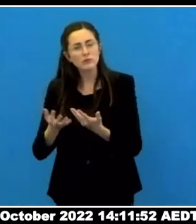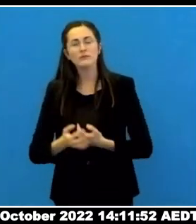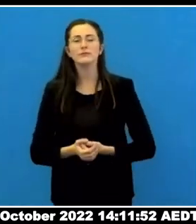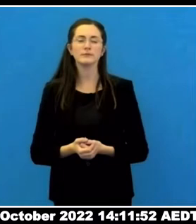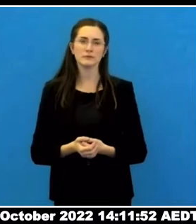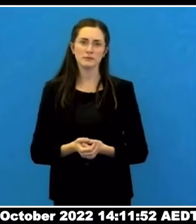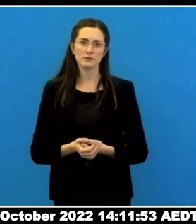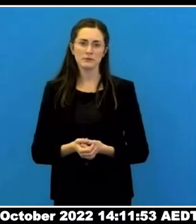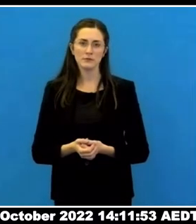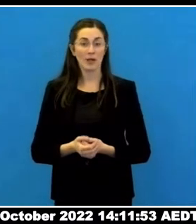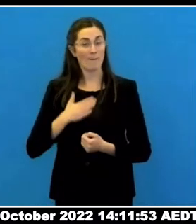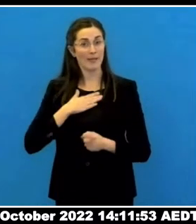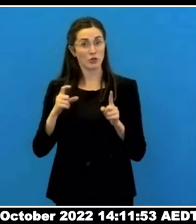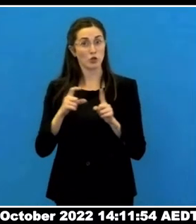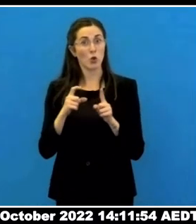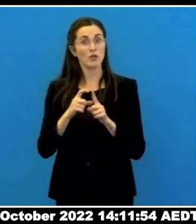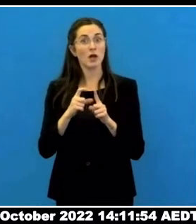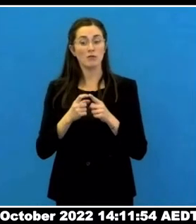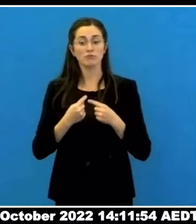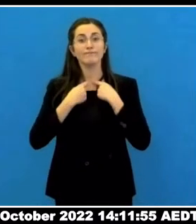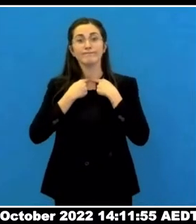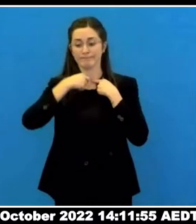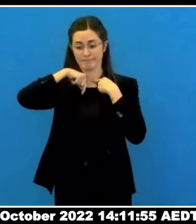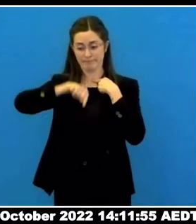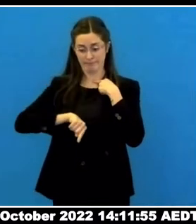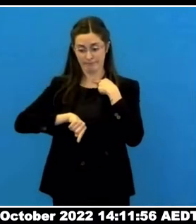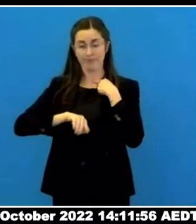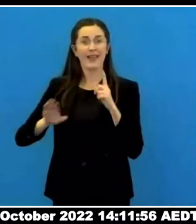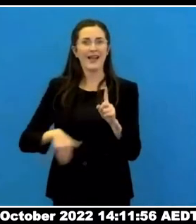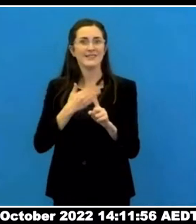My daughter had the tracheostomy until she was 4 years old.